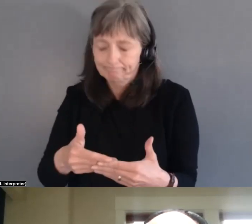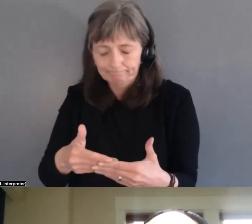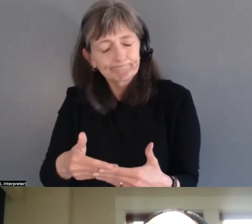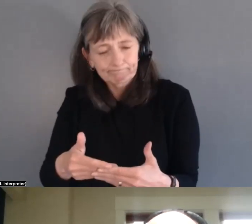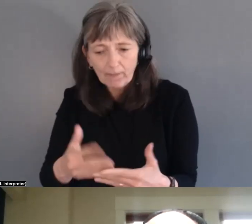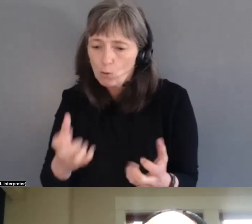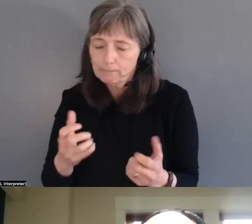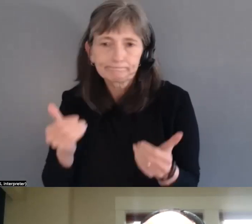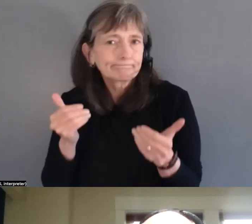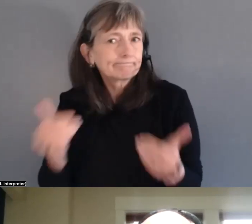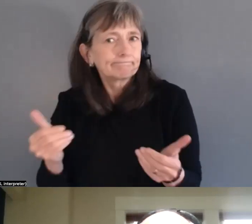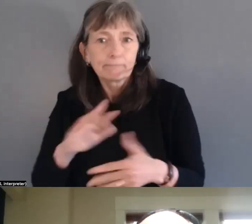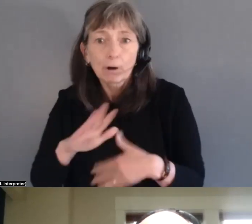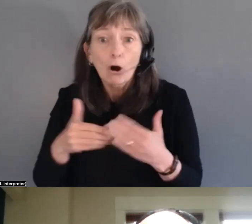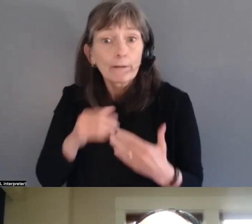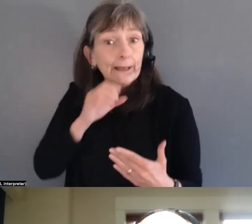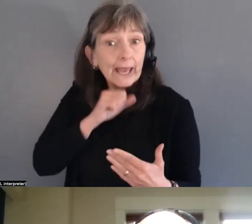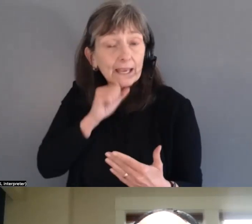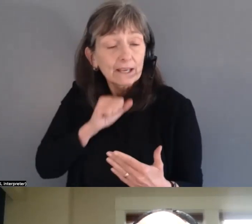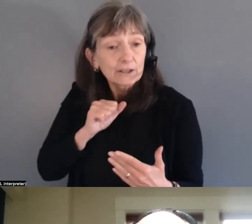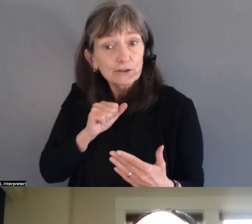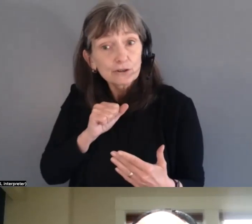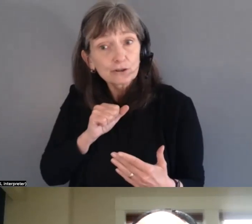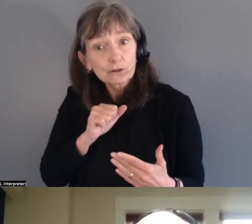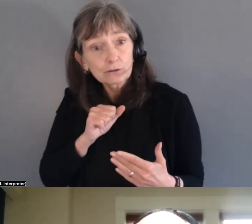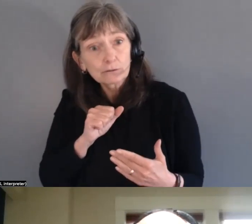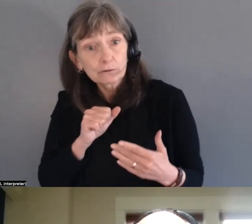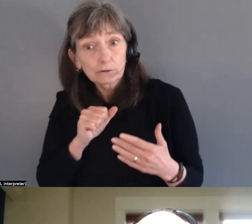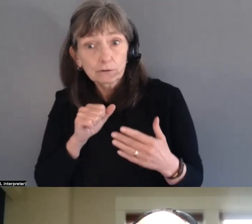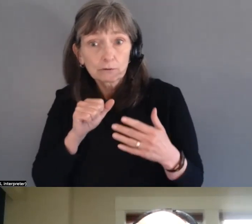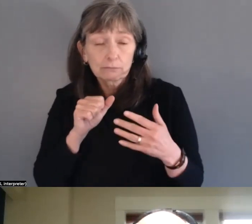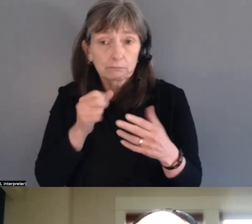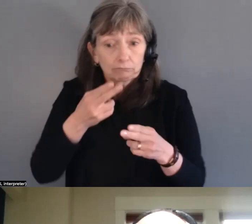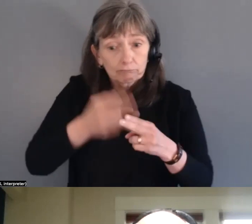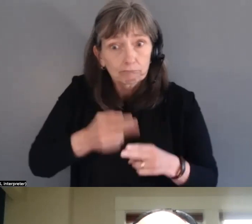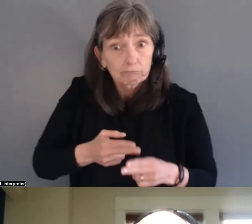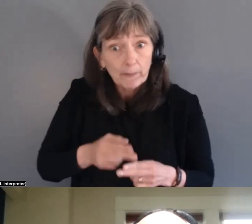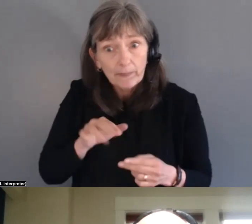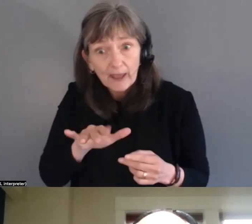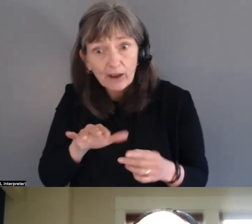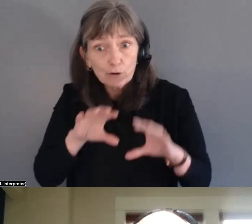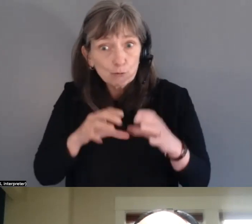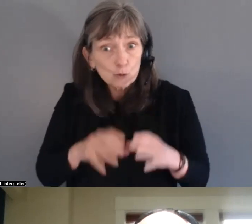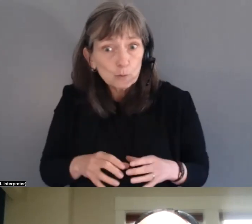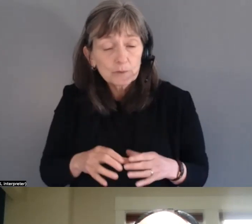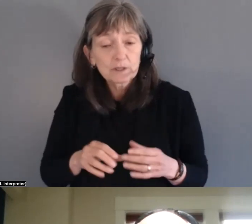age qualifiers are there in the first instance." And I think it is moving that direction. I can see